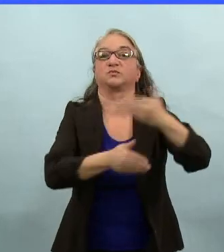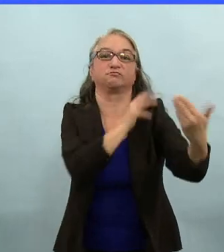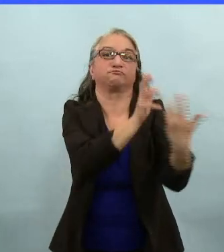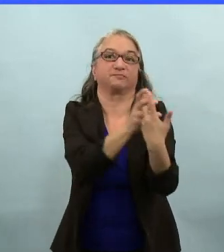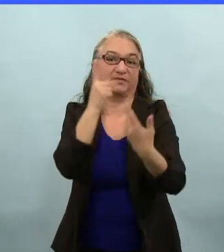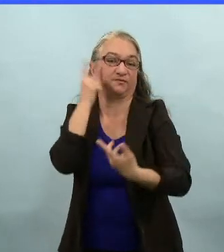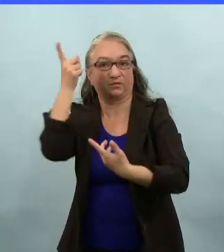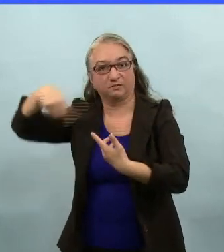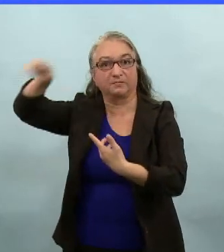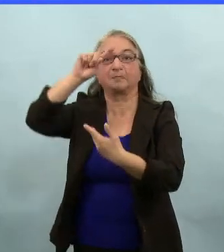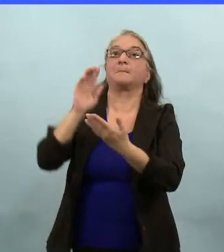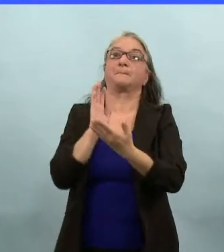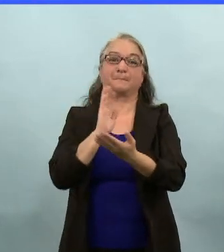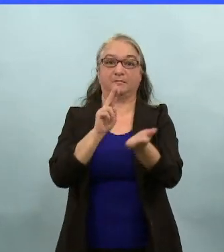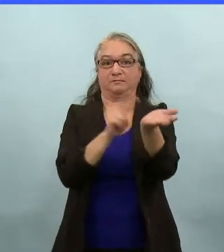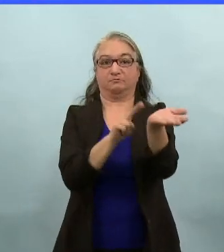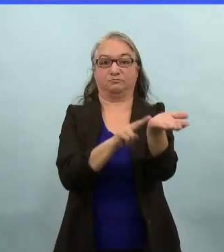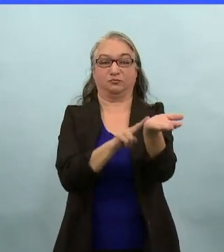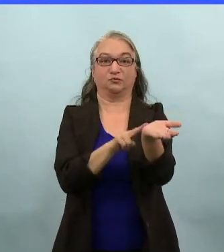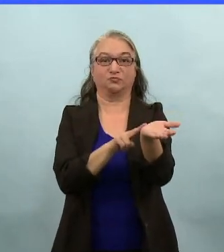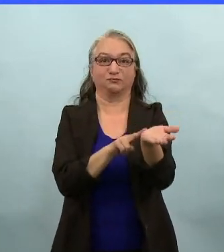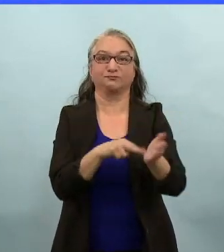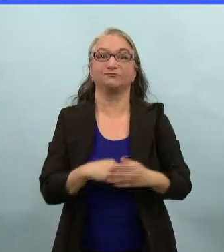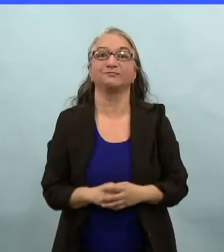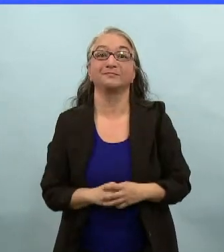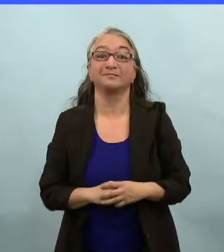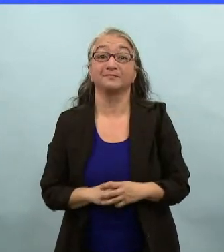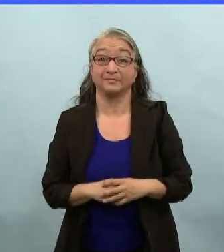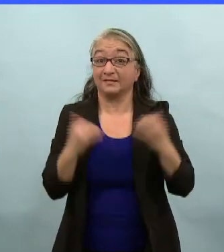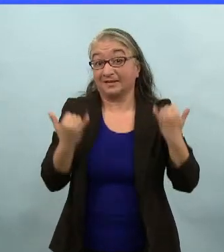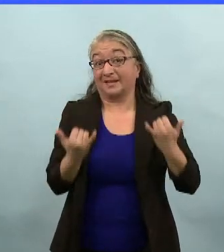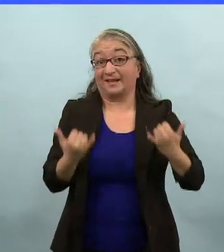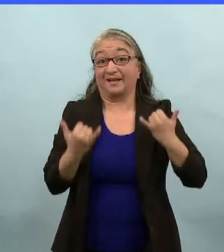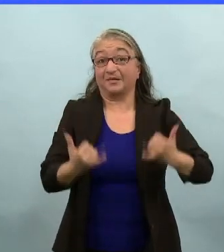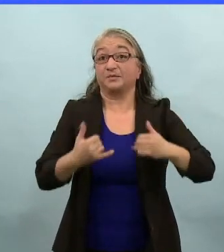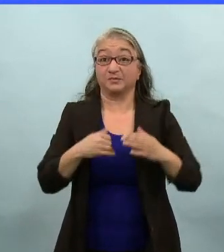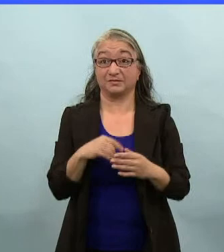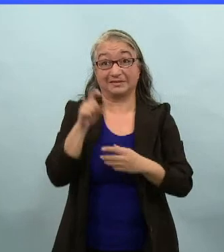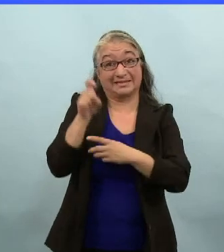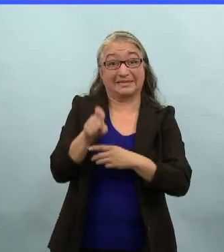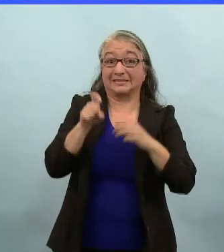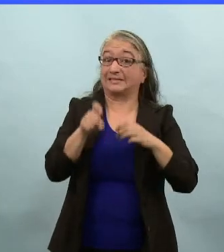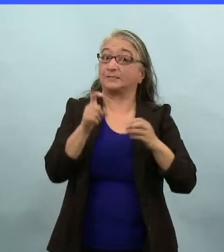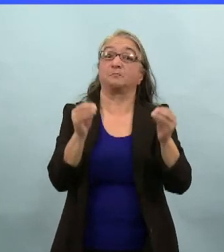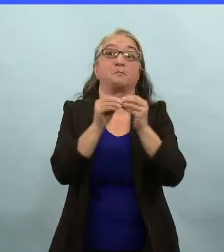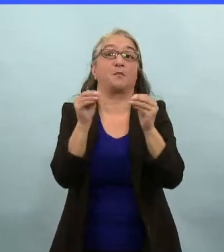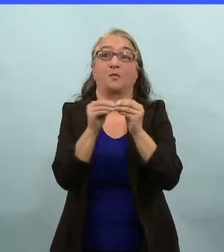of urgency and our dedicated healthcare workers need more assistance and support as a government